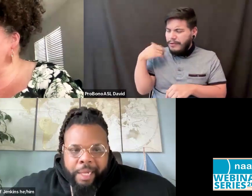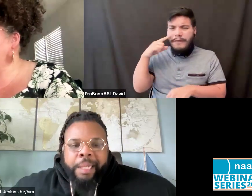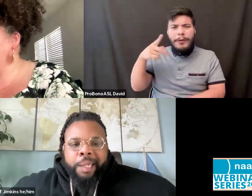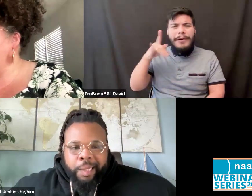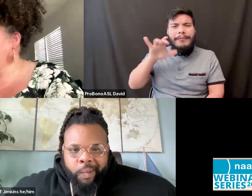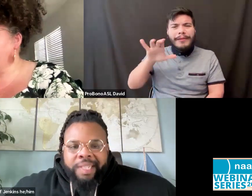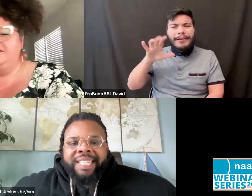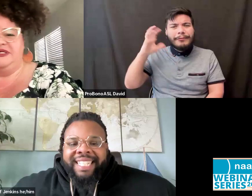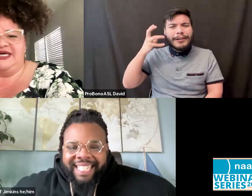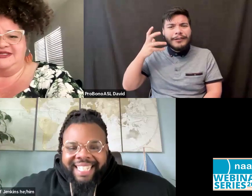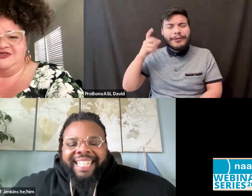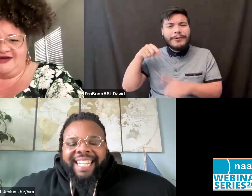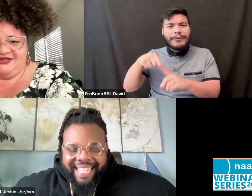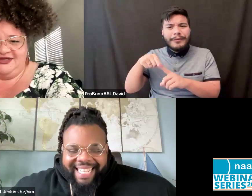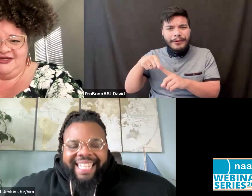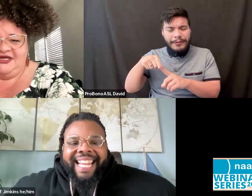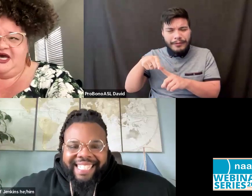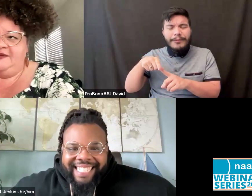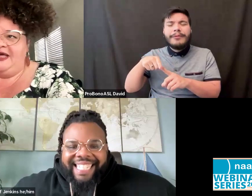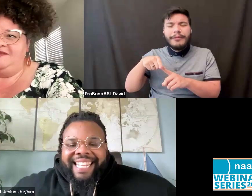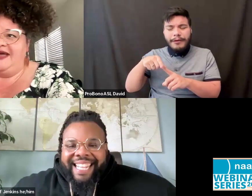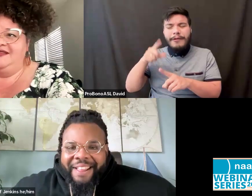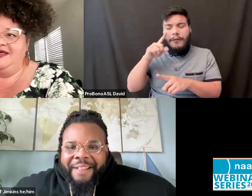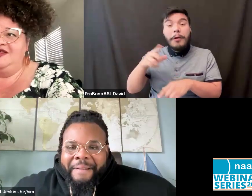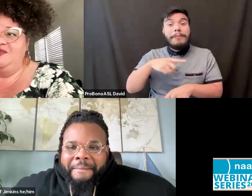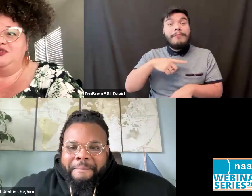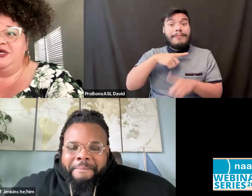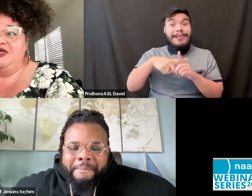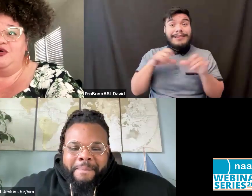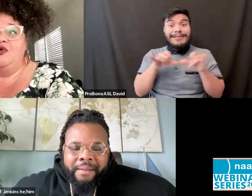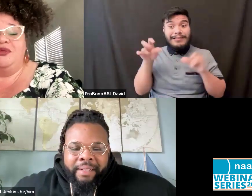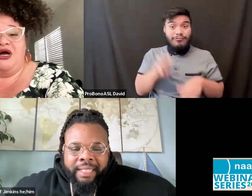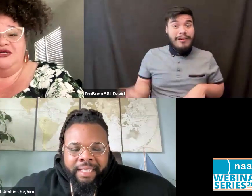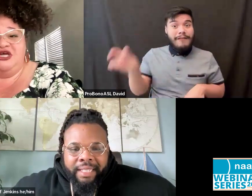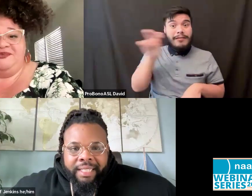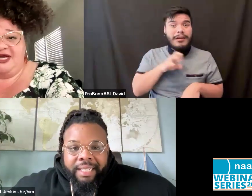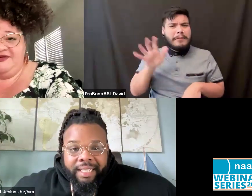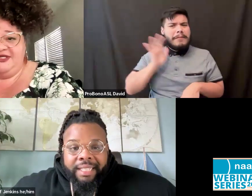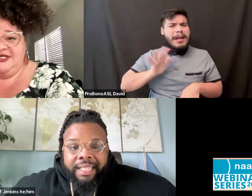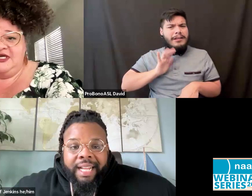that was about being plus size and traveling, and back then you were doing your own blog, TV diaries.